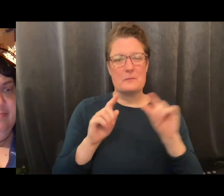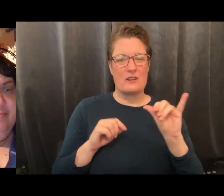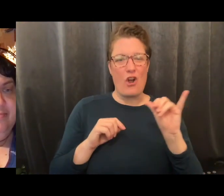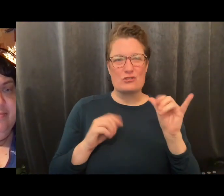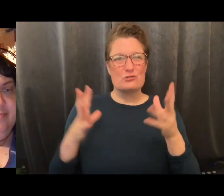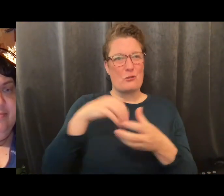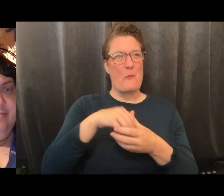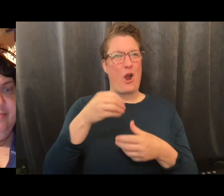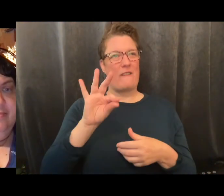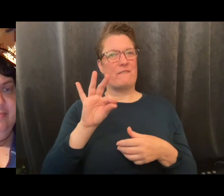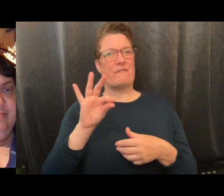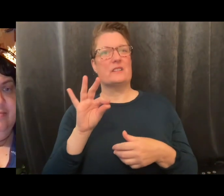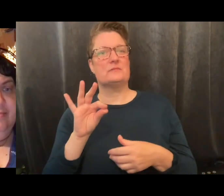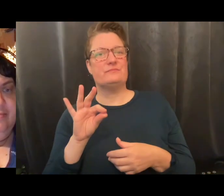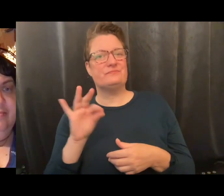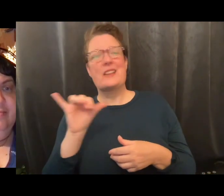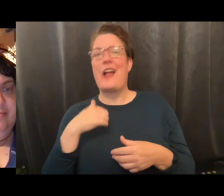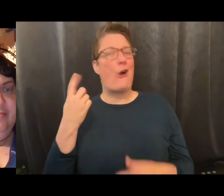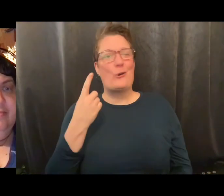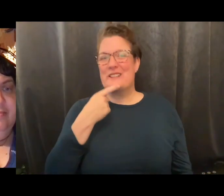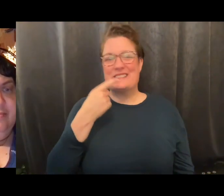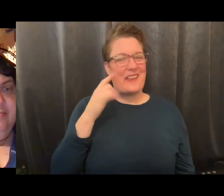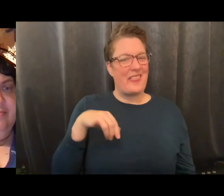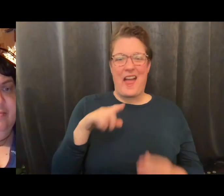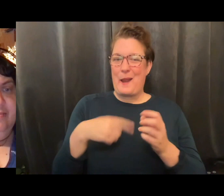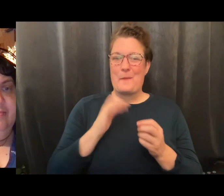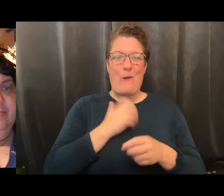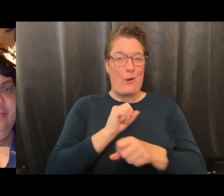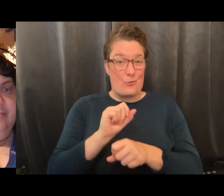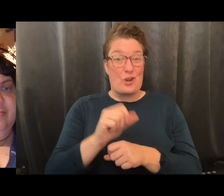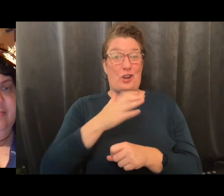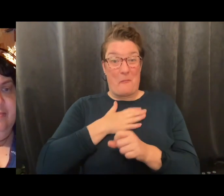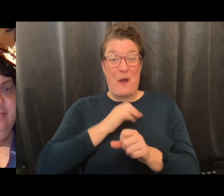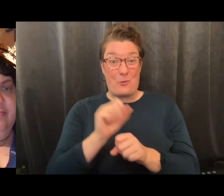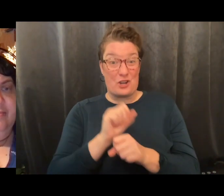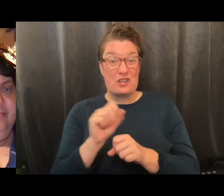that about our work and my work is like, that it's about a culture shift.